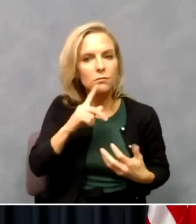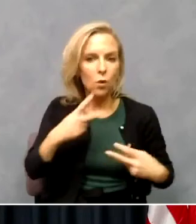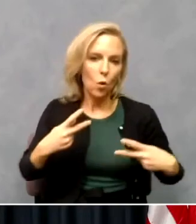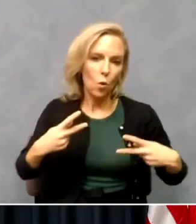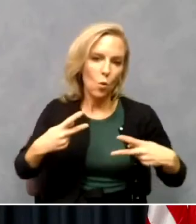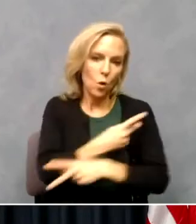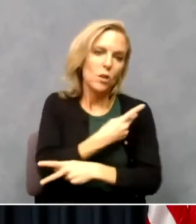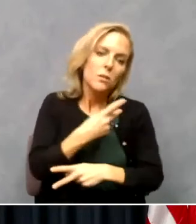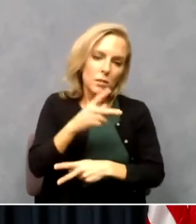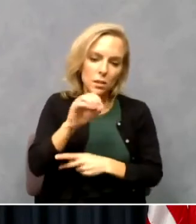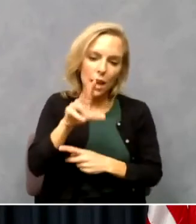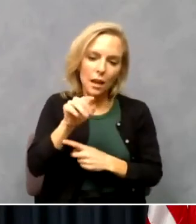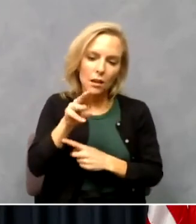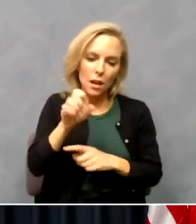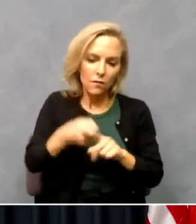which are our seniors. Doctor Stack.